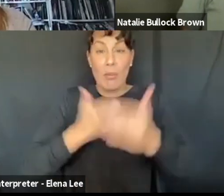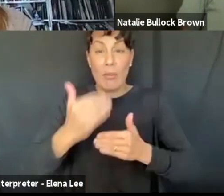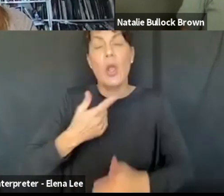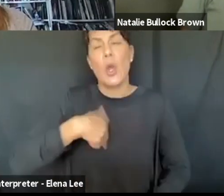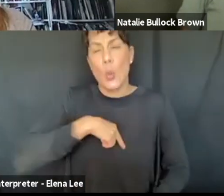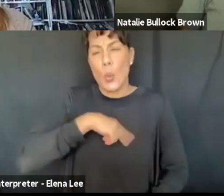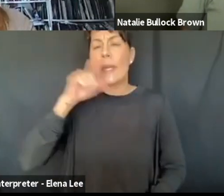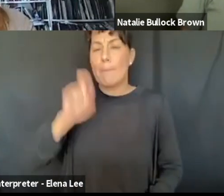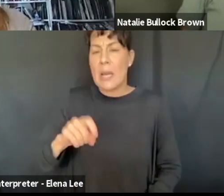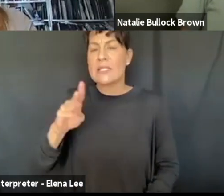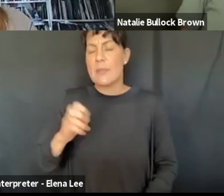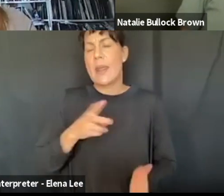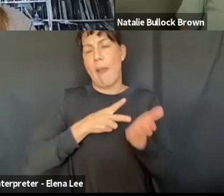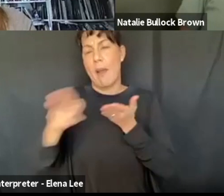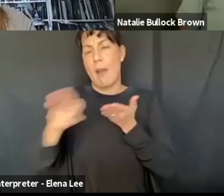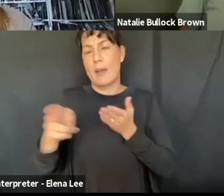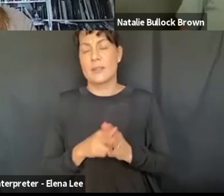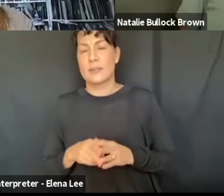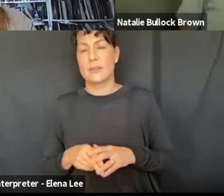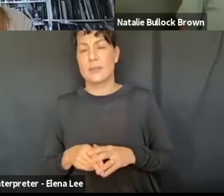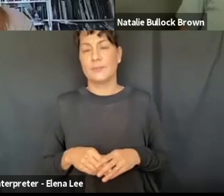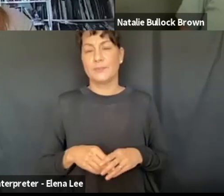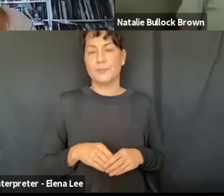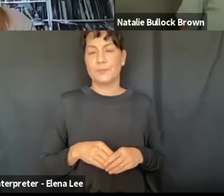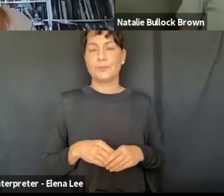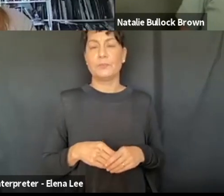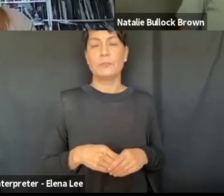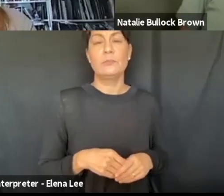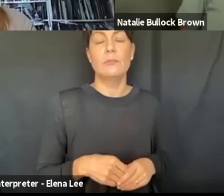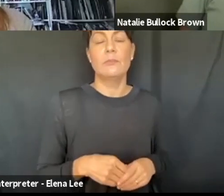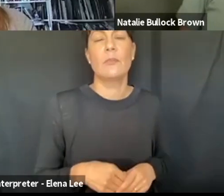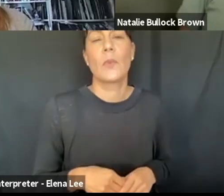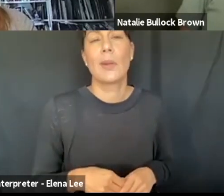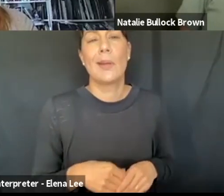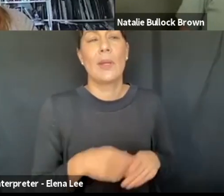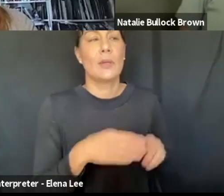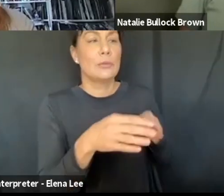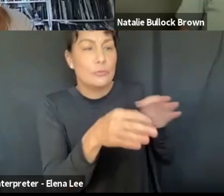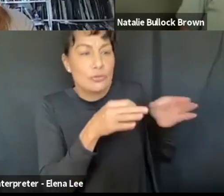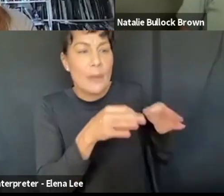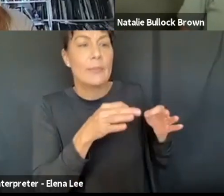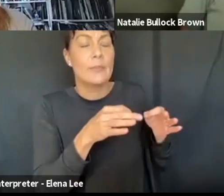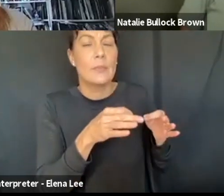You know, we're talking about this broader issue. We're trying to, a lot of times it's about trying to understand